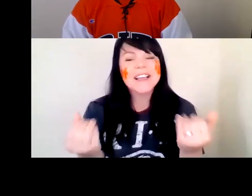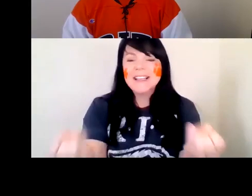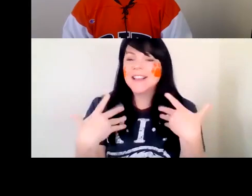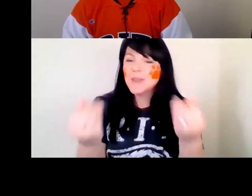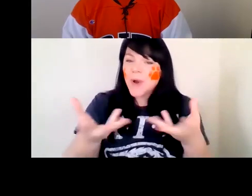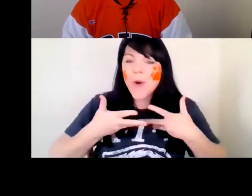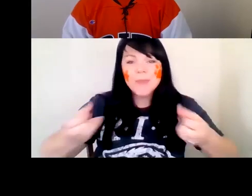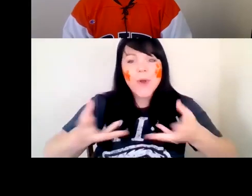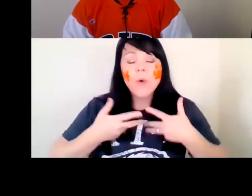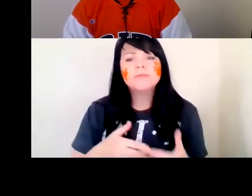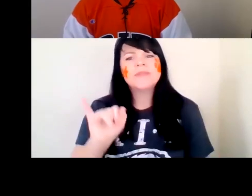Let me know.